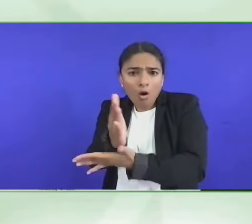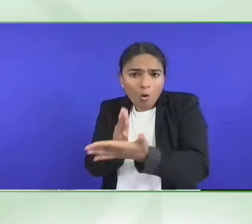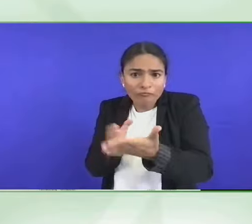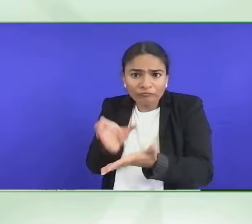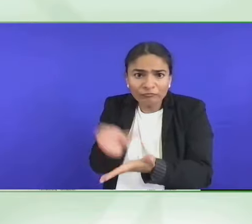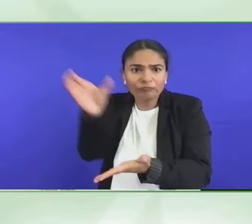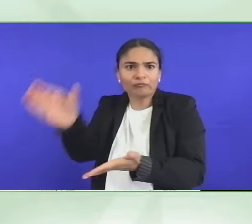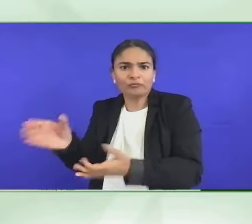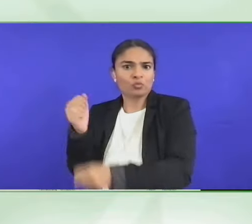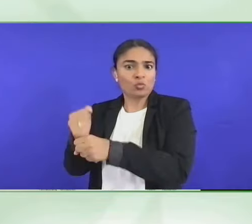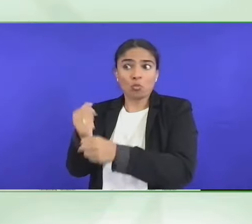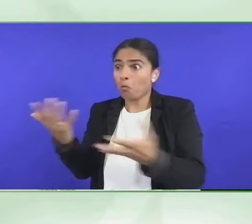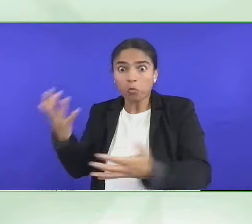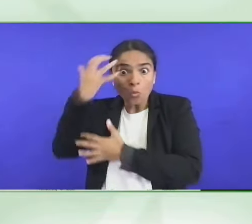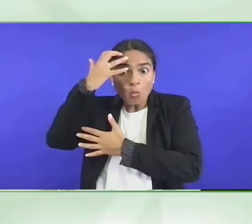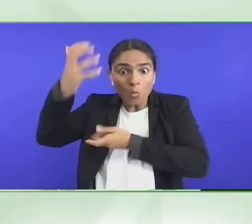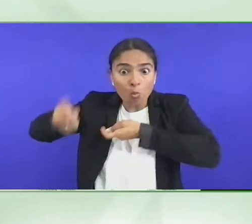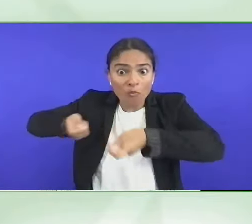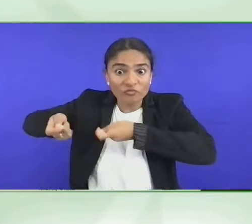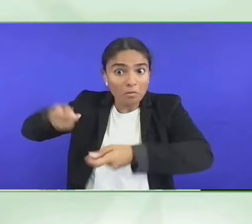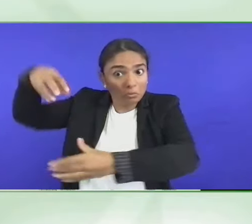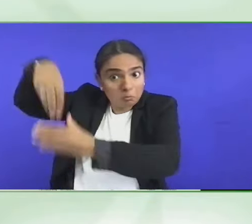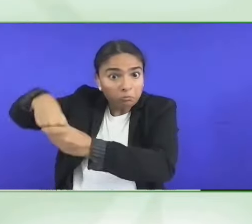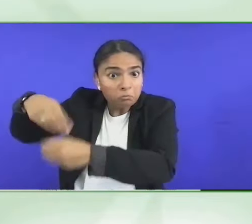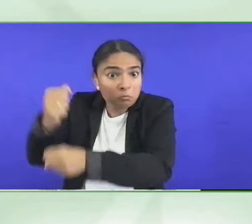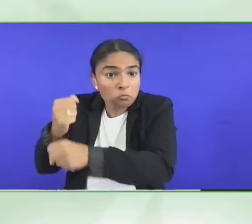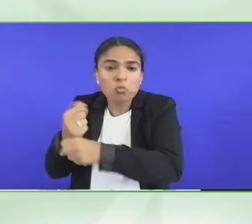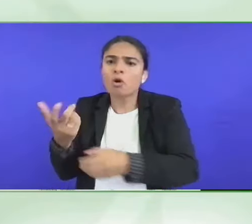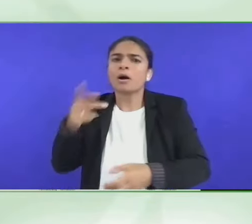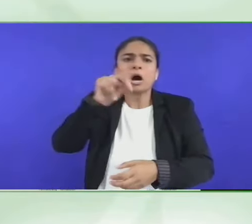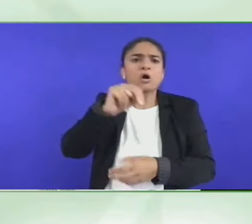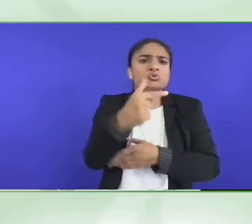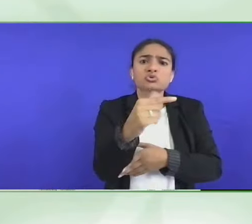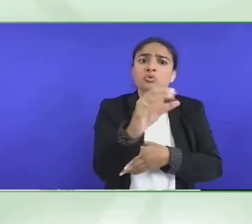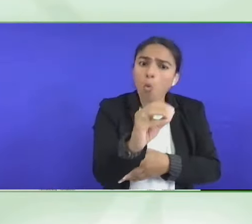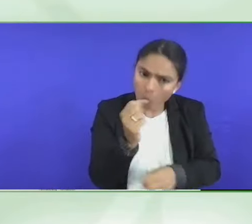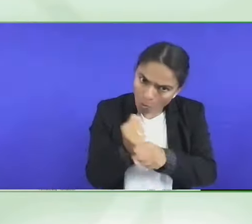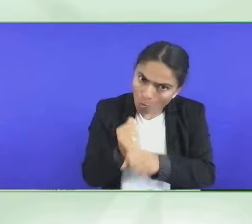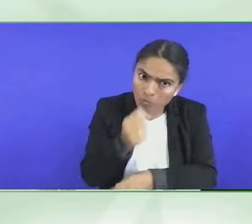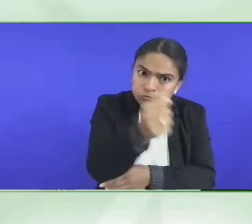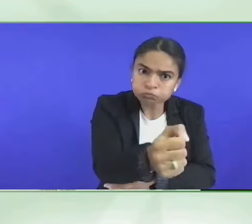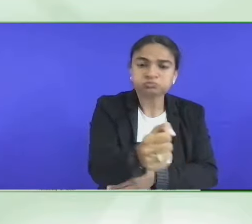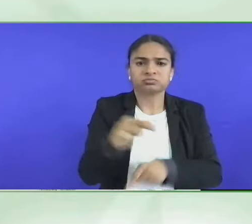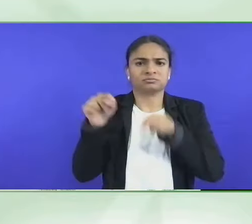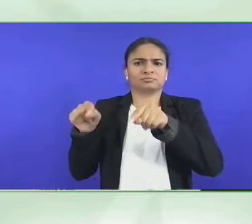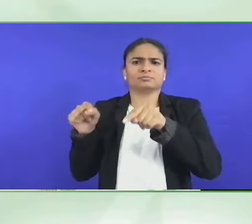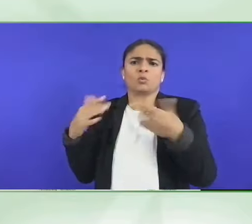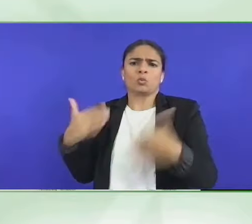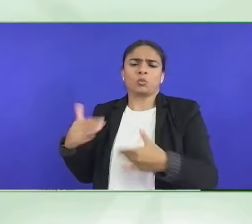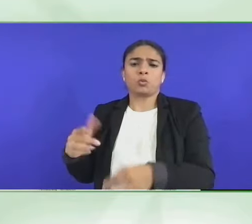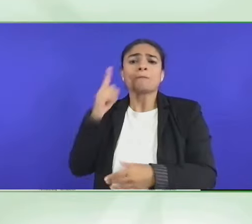It is not good as far as markers of employment, income, wealth, et cetera.